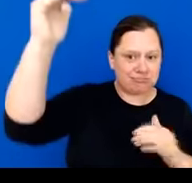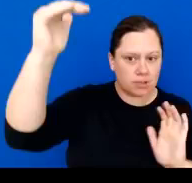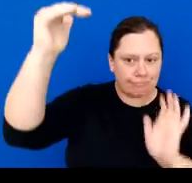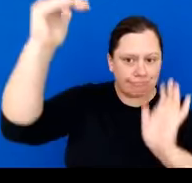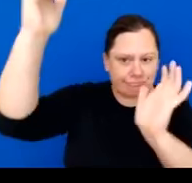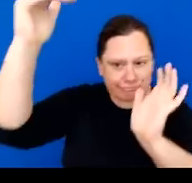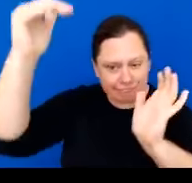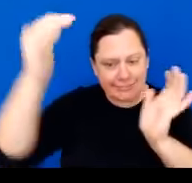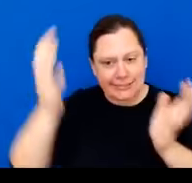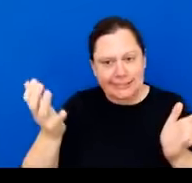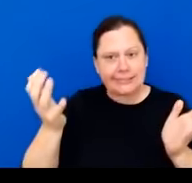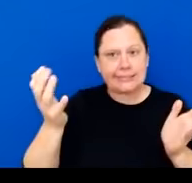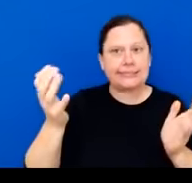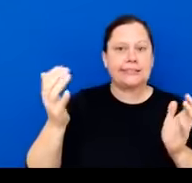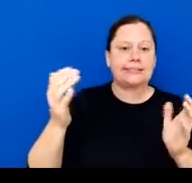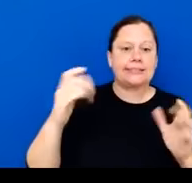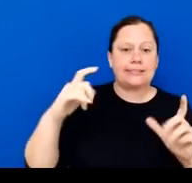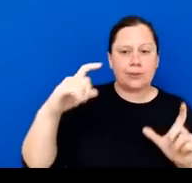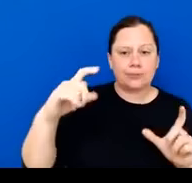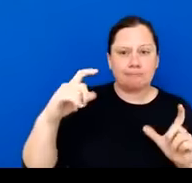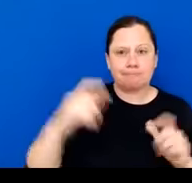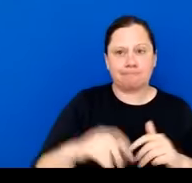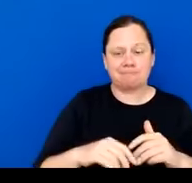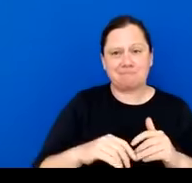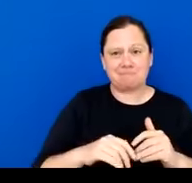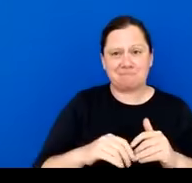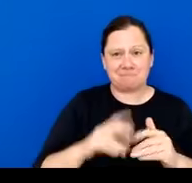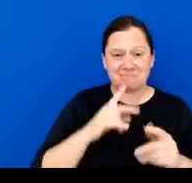cause some perimeter growth if that happens so as we look around the